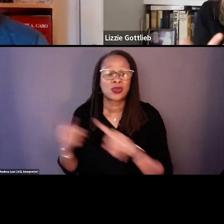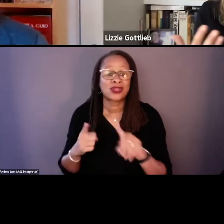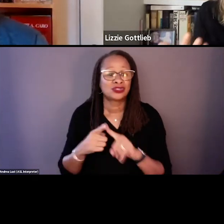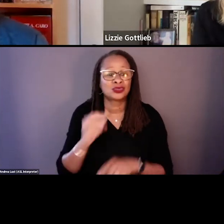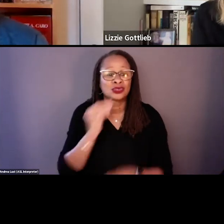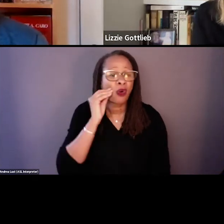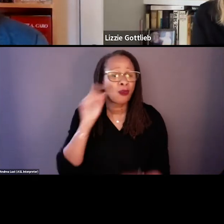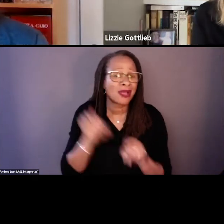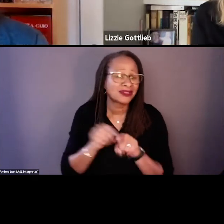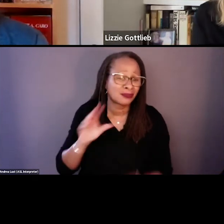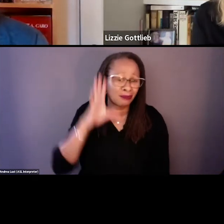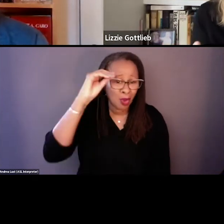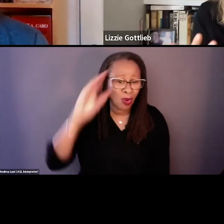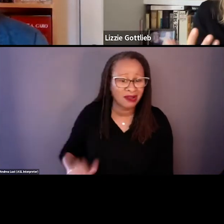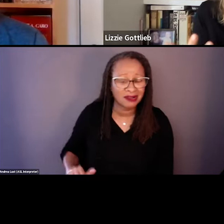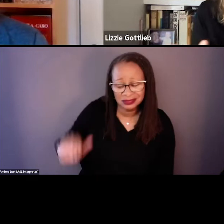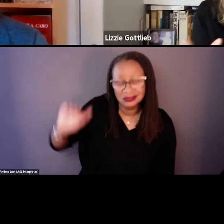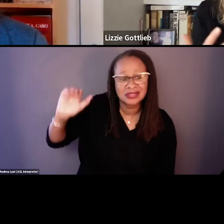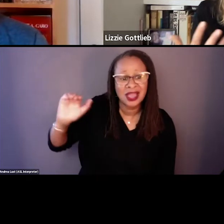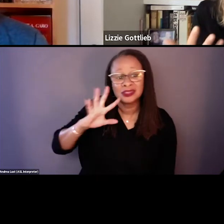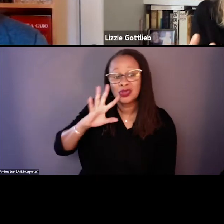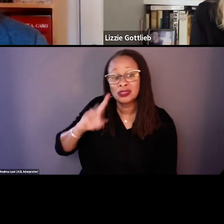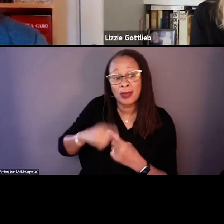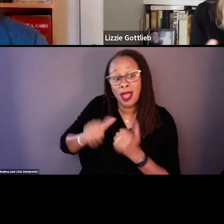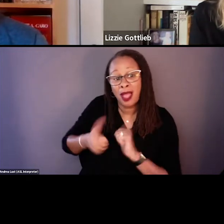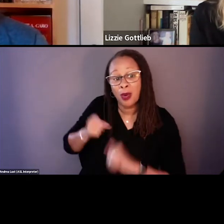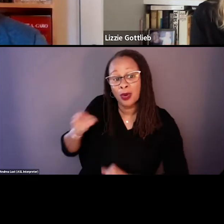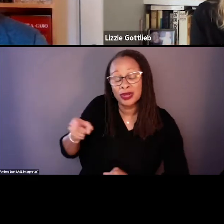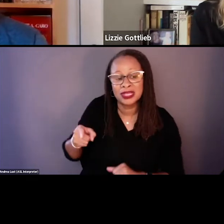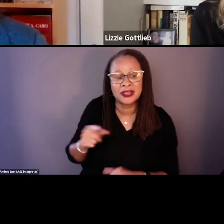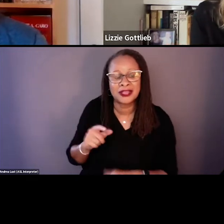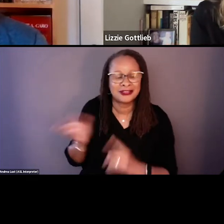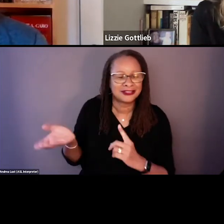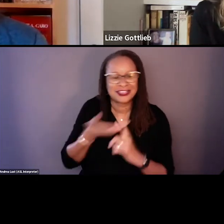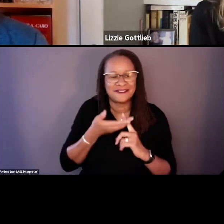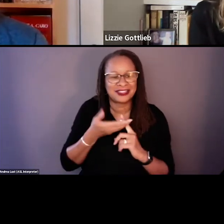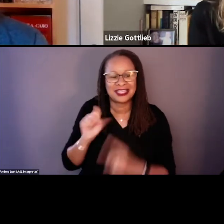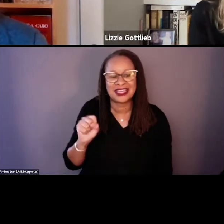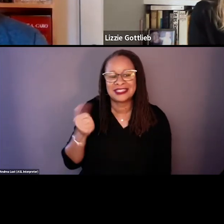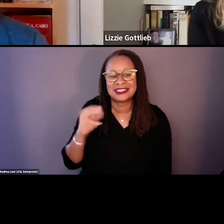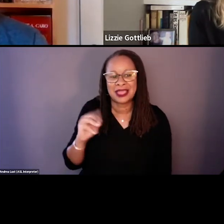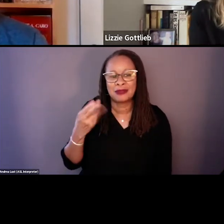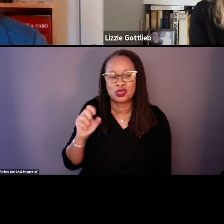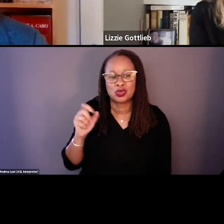When he took us to the boyhood home and talked about how he coaxed Sam Houston Johnson